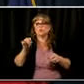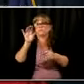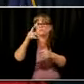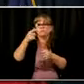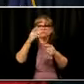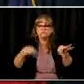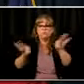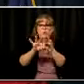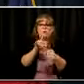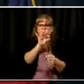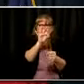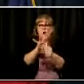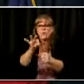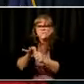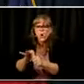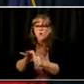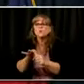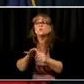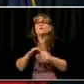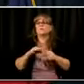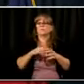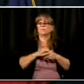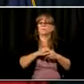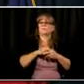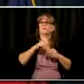and make it work and with that we'll be happy to take some questions